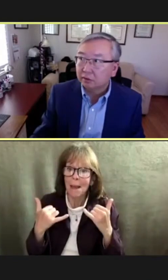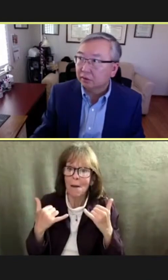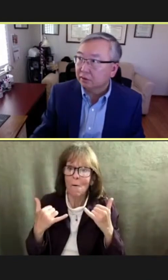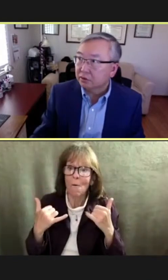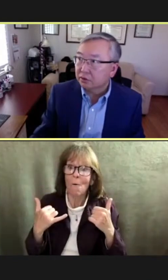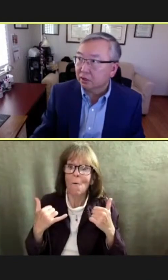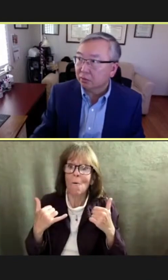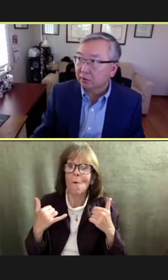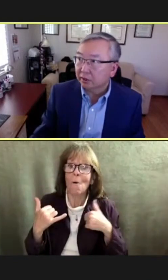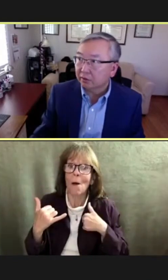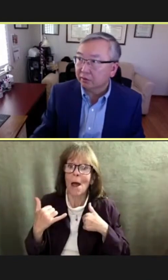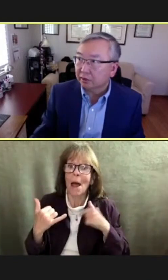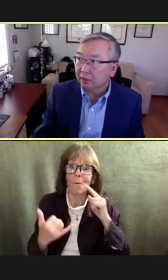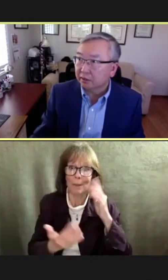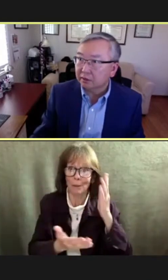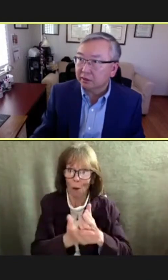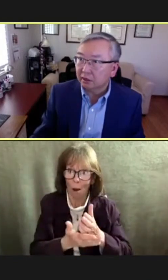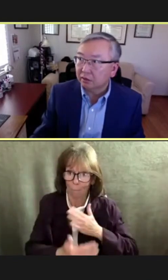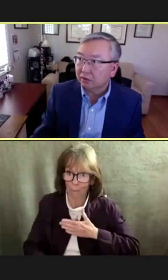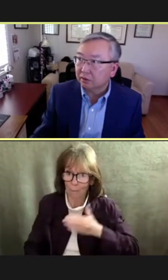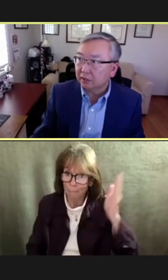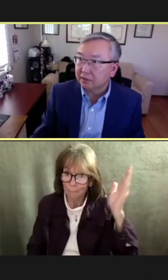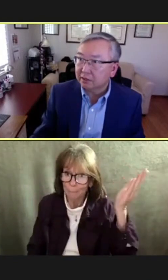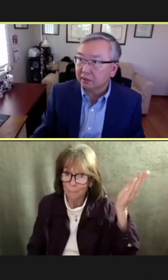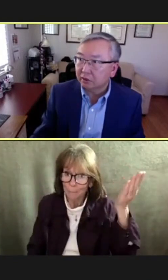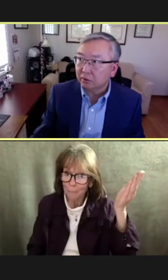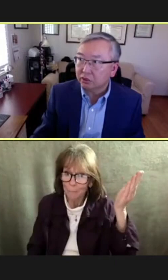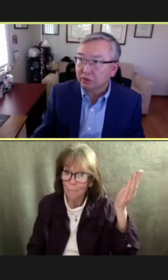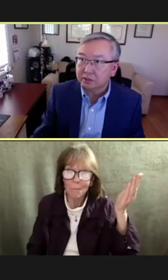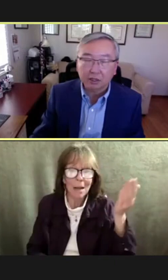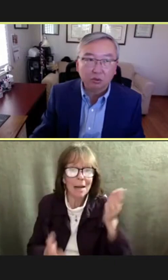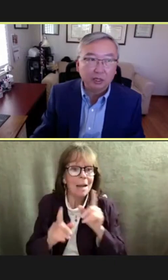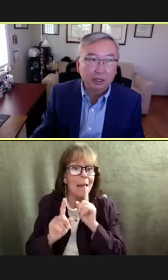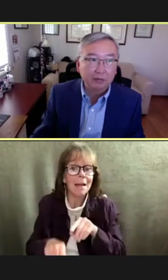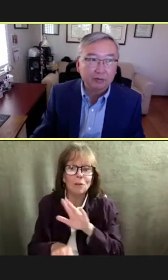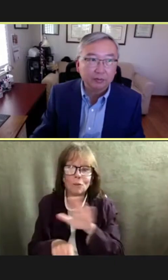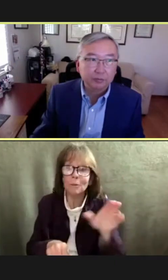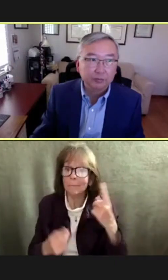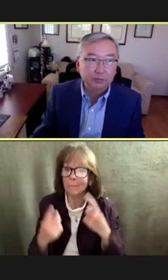I will stop here and answer any questions that you may have.